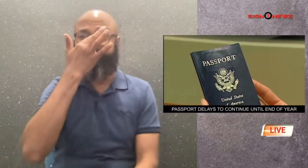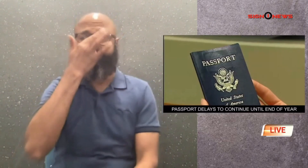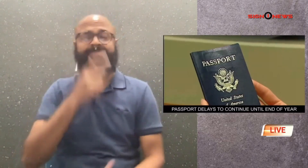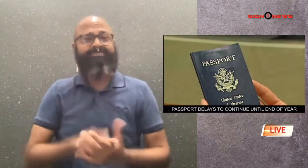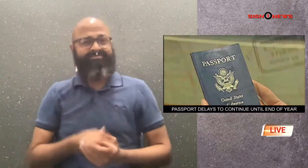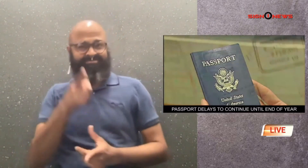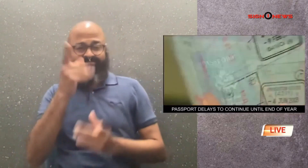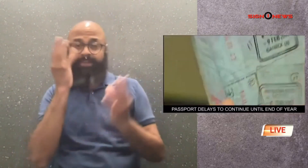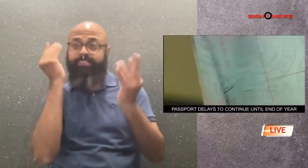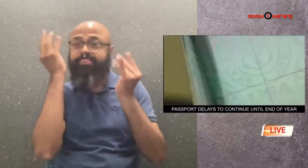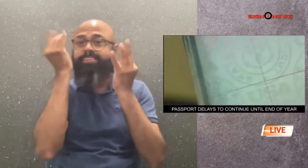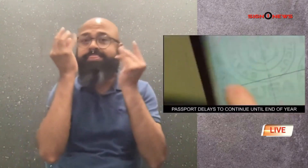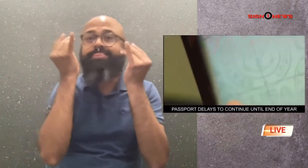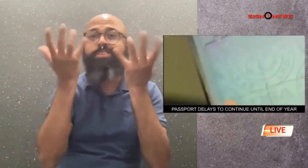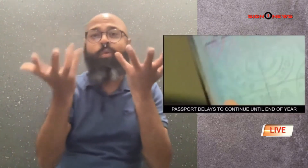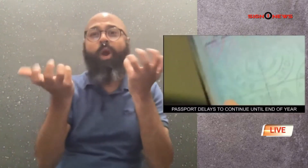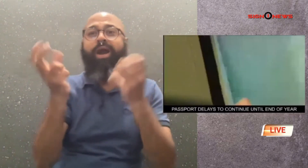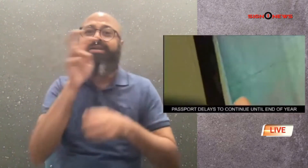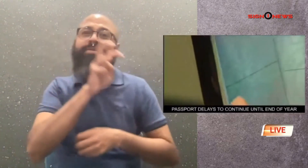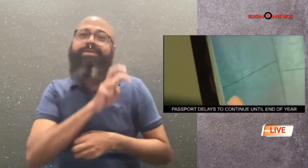Are you thinking about traveling abroad later this year?